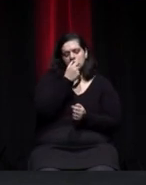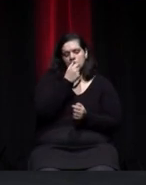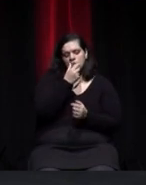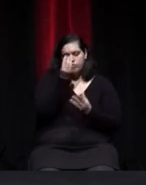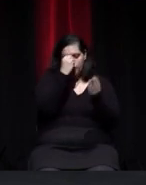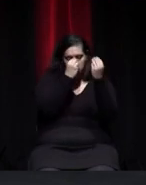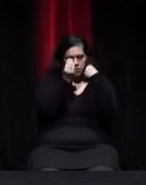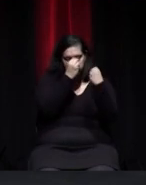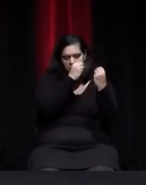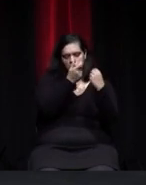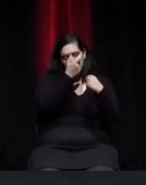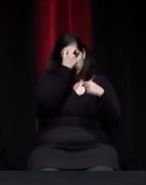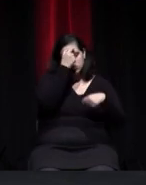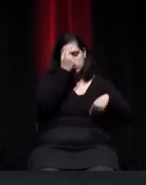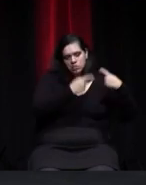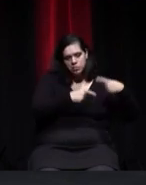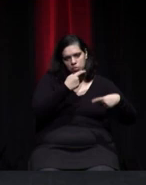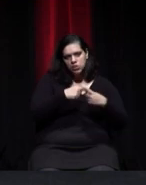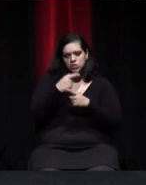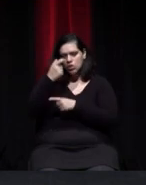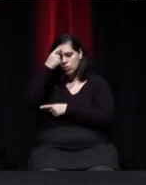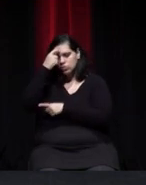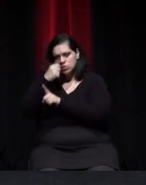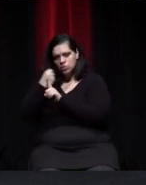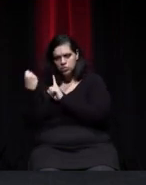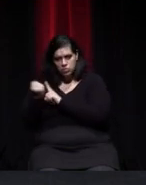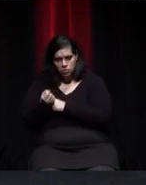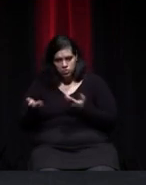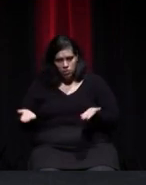but I think we won't be able